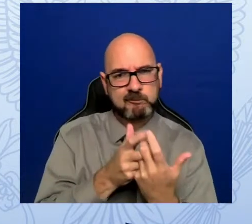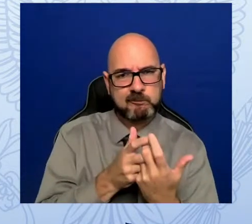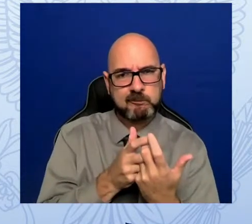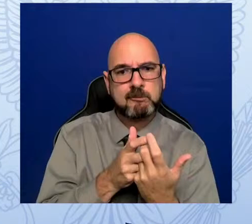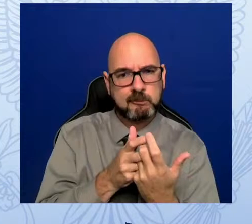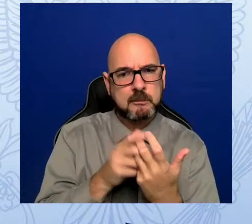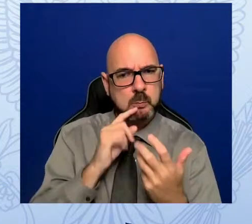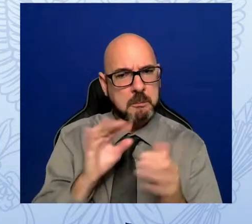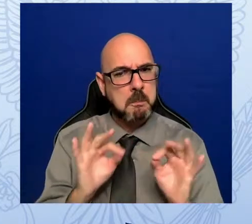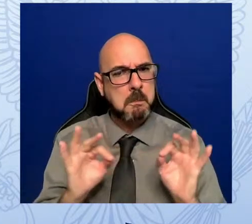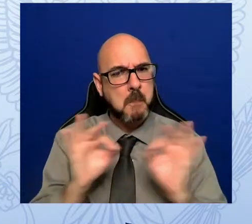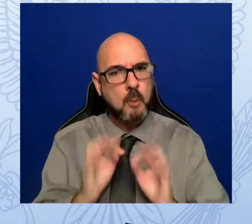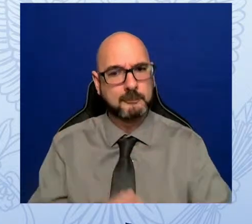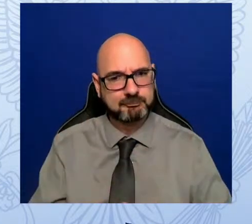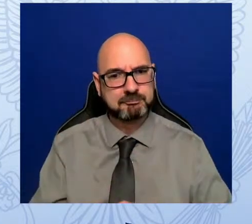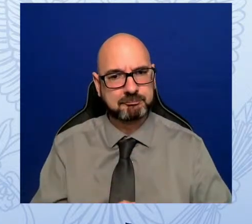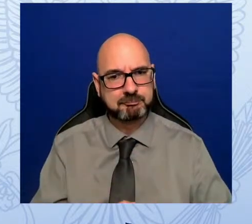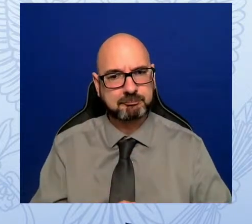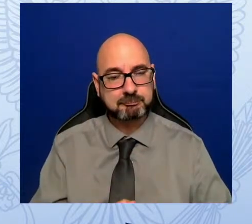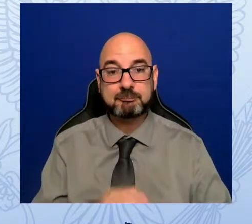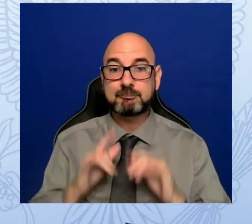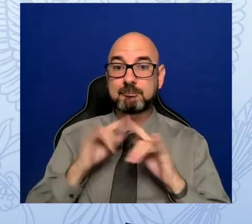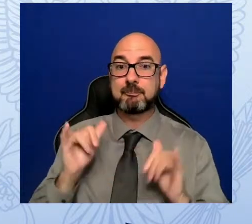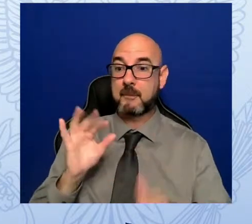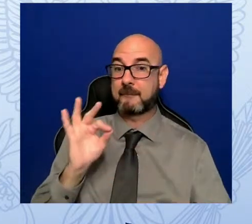That's why we wanted to host this workout for you.